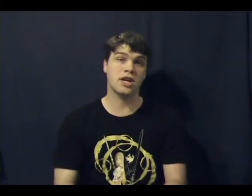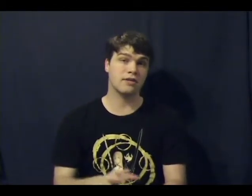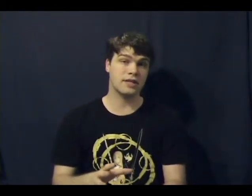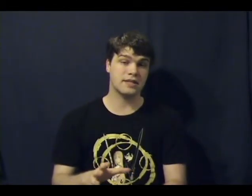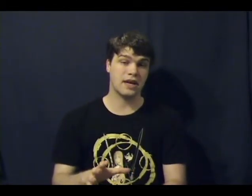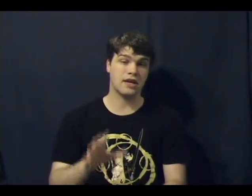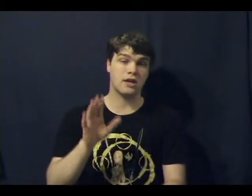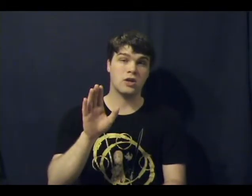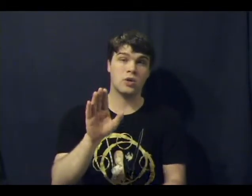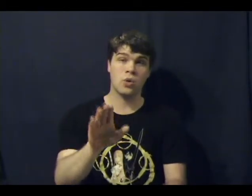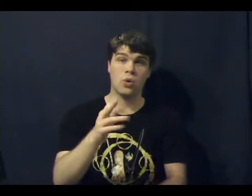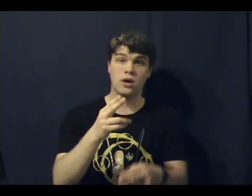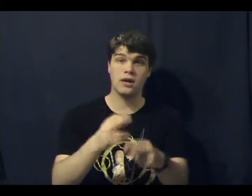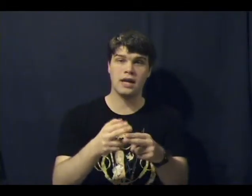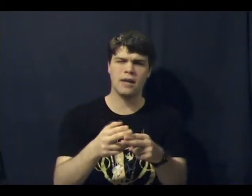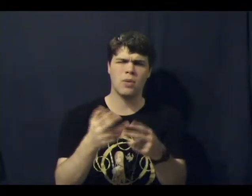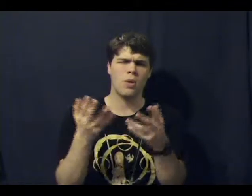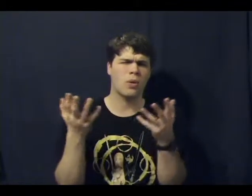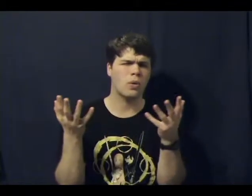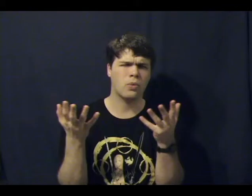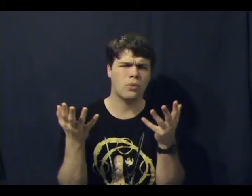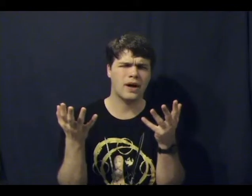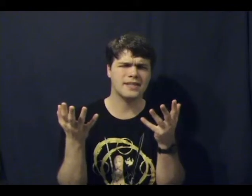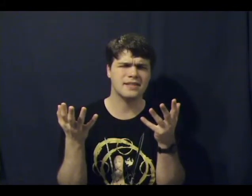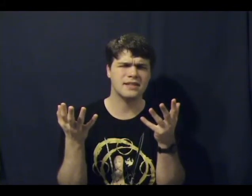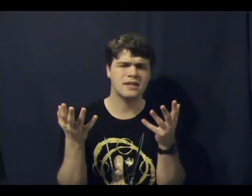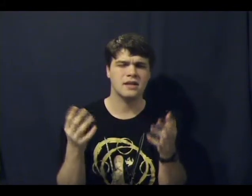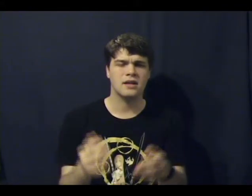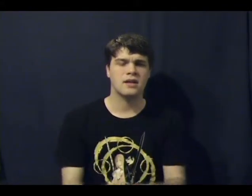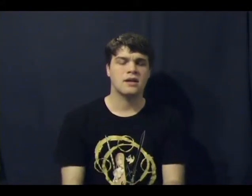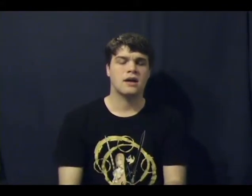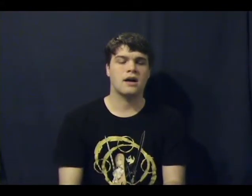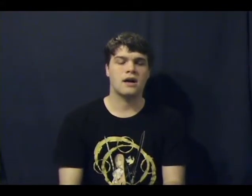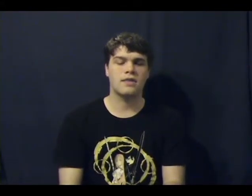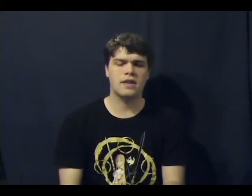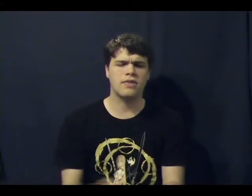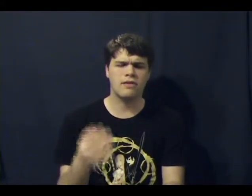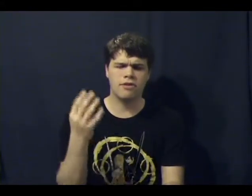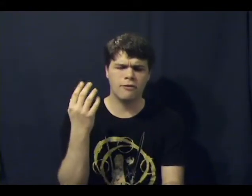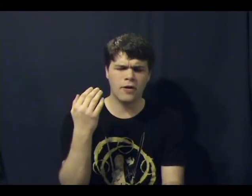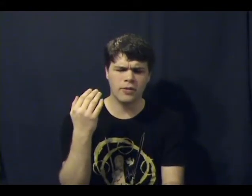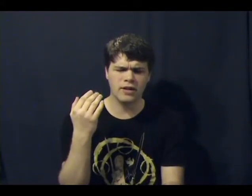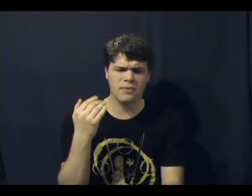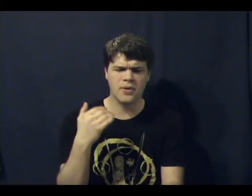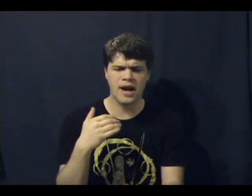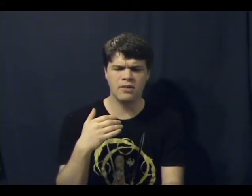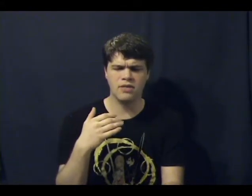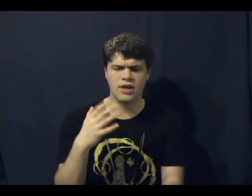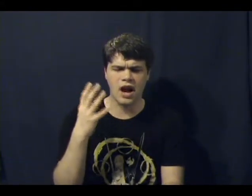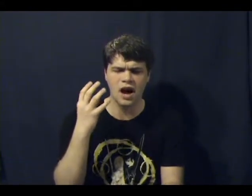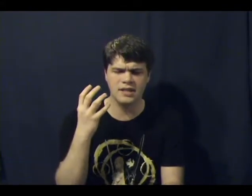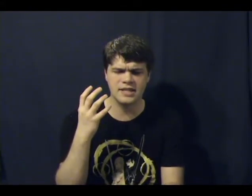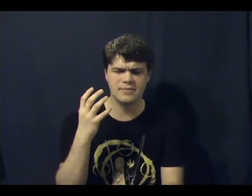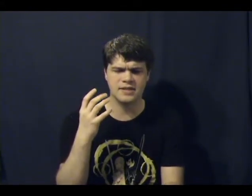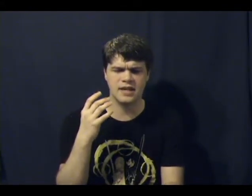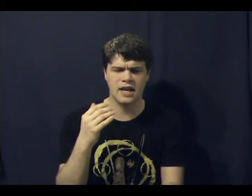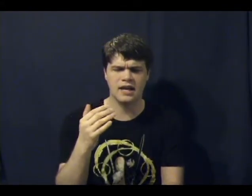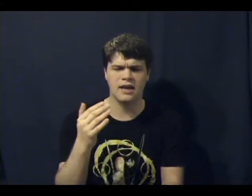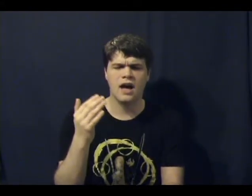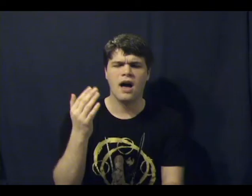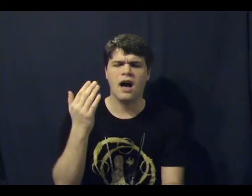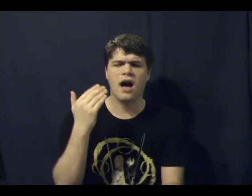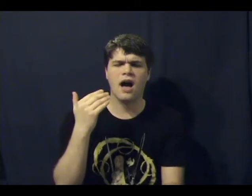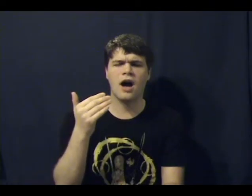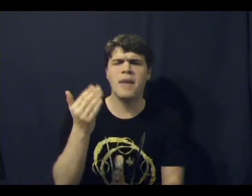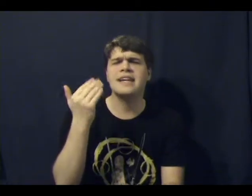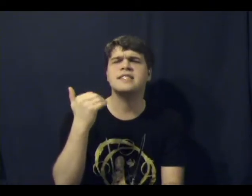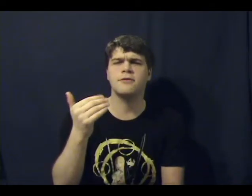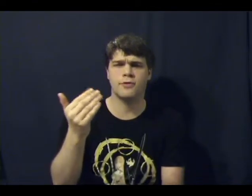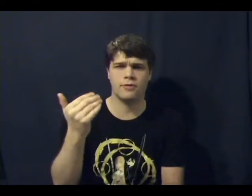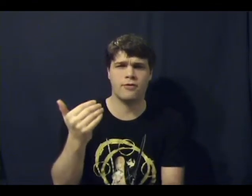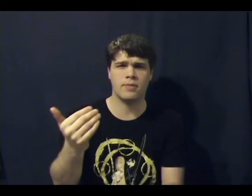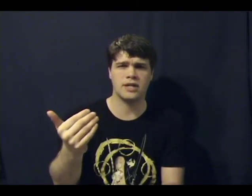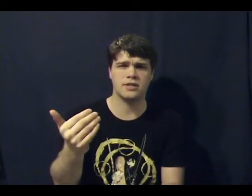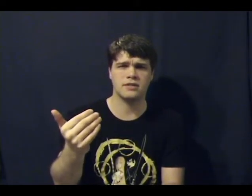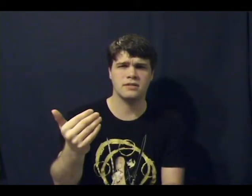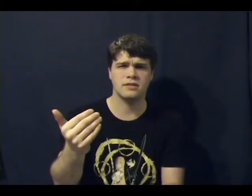generally say, Your name what? The furrowing of the brow, the concept is saying I'm asking for information.